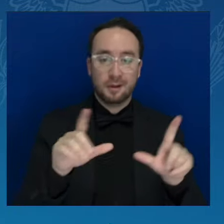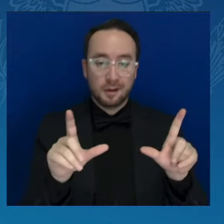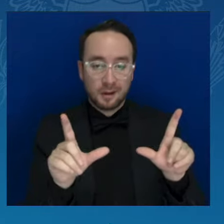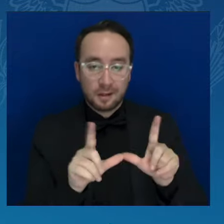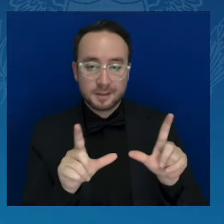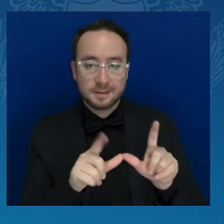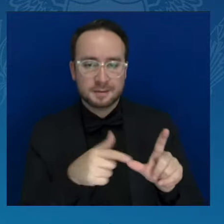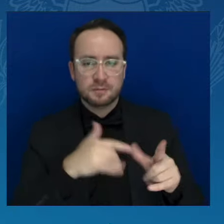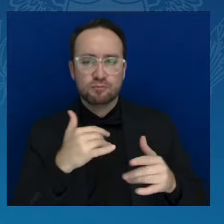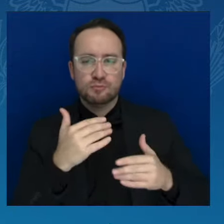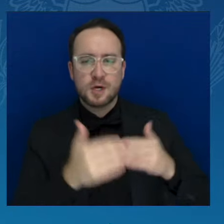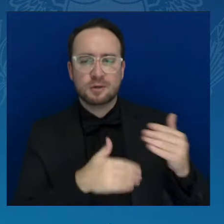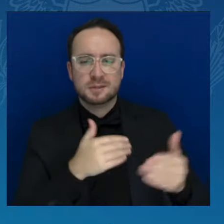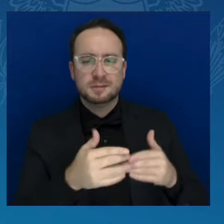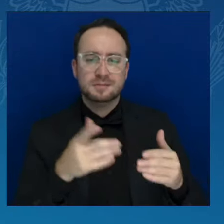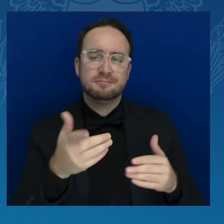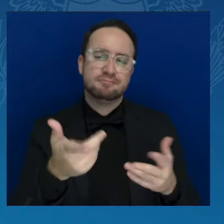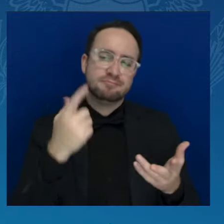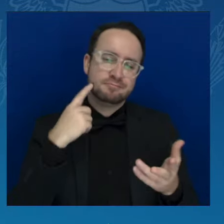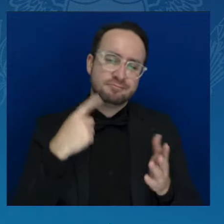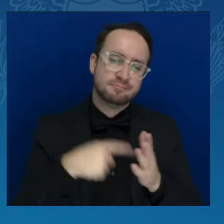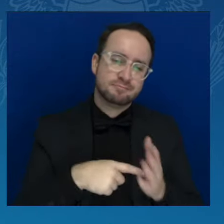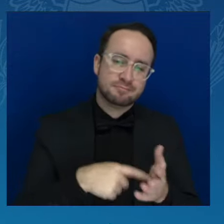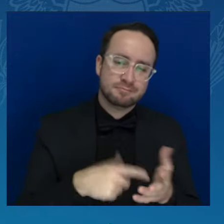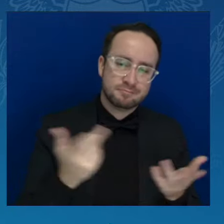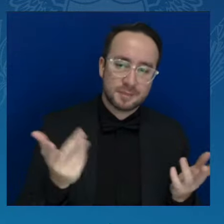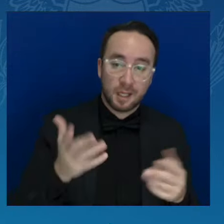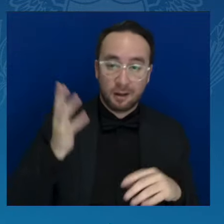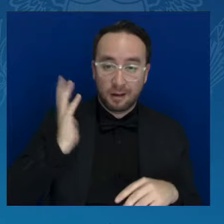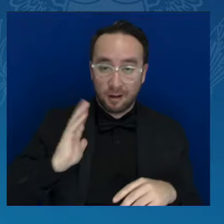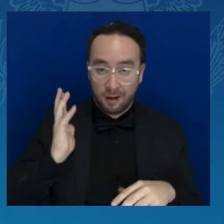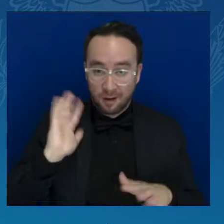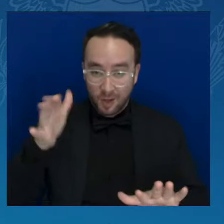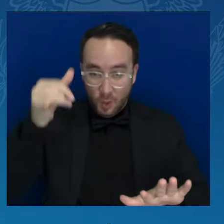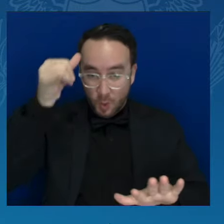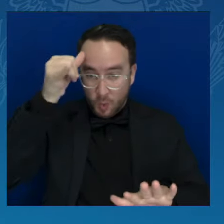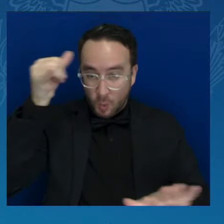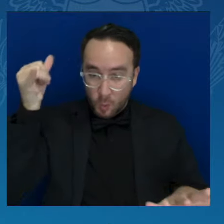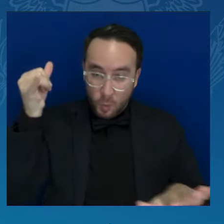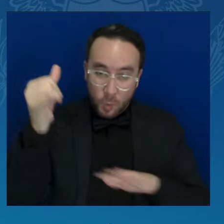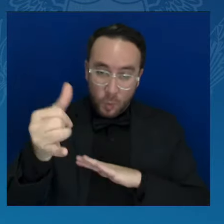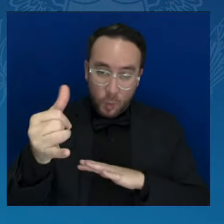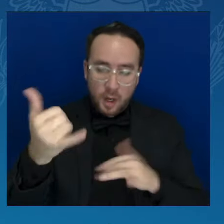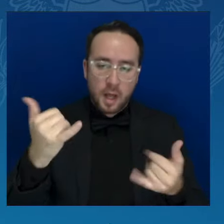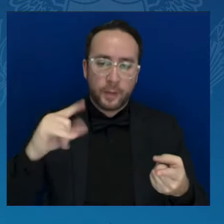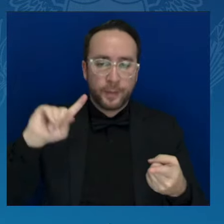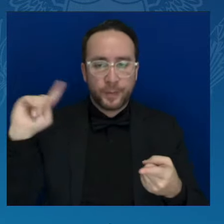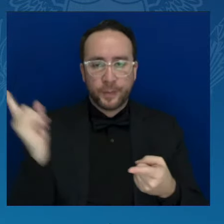allowing American companies to compete and lead with the fullest of their capabilities.